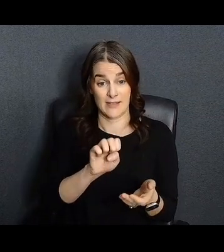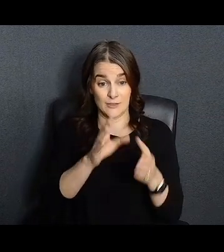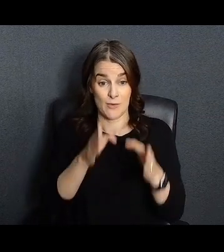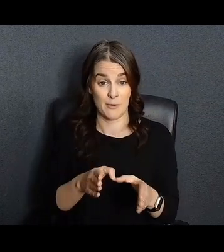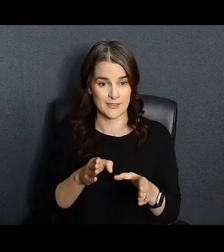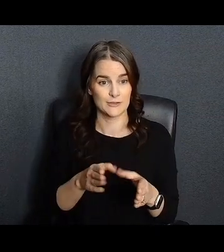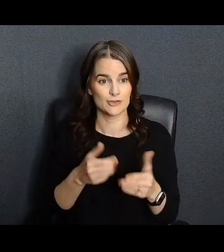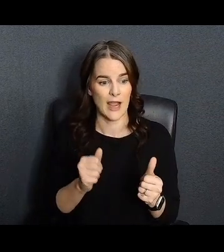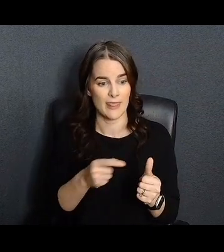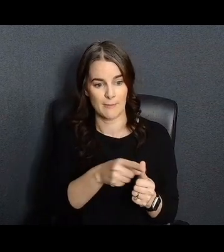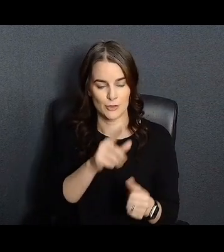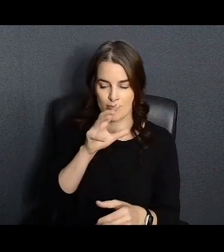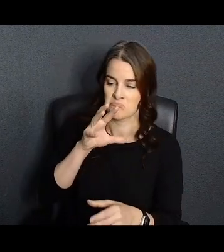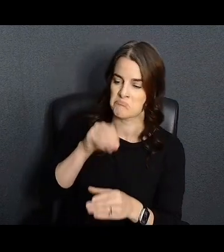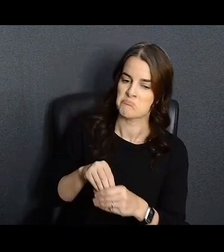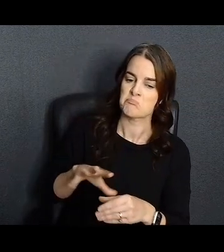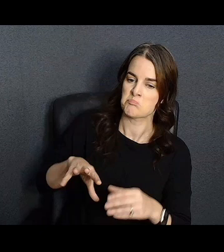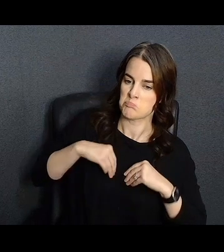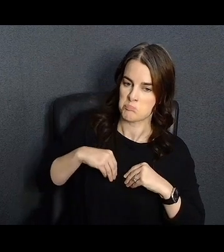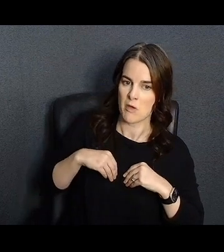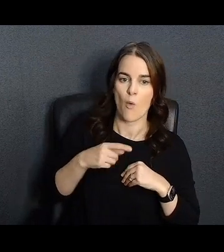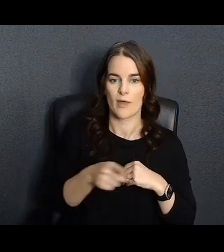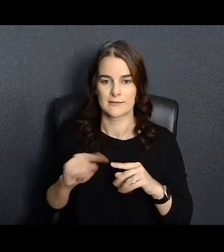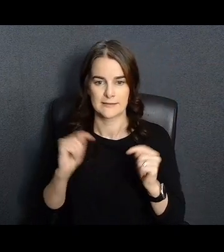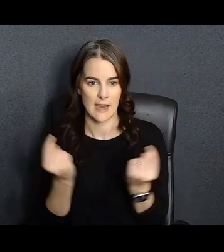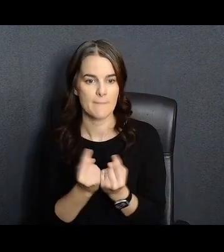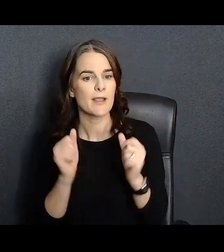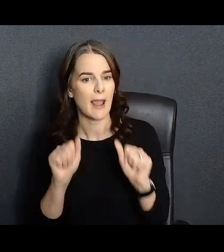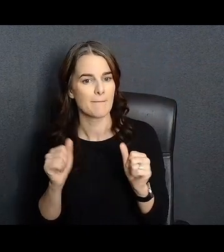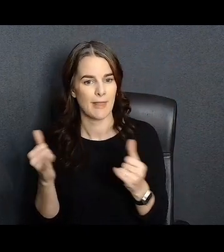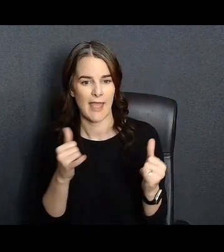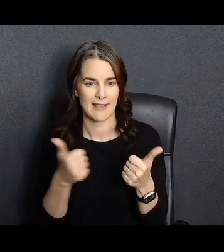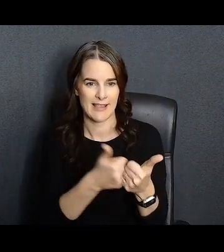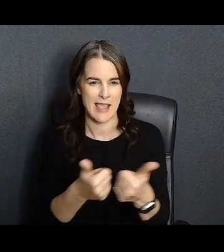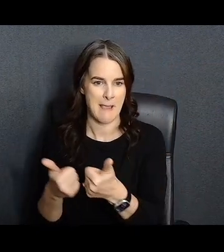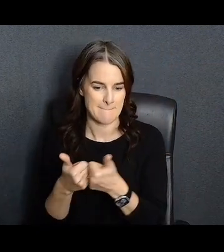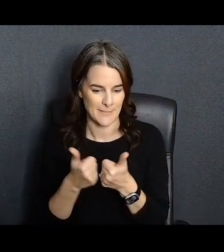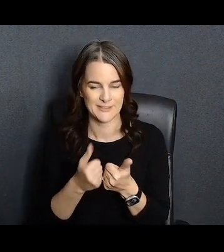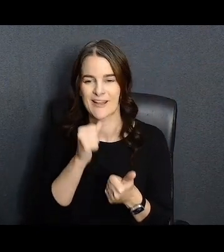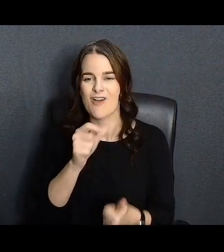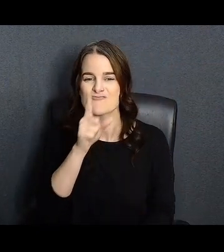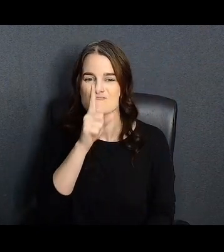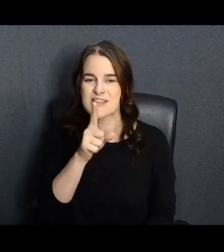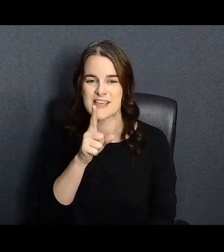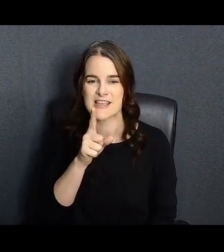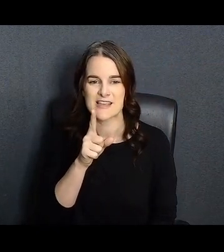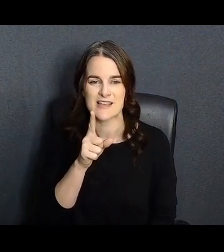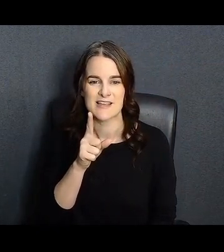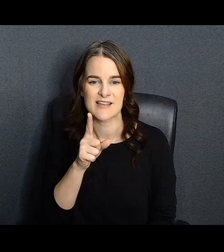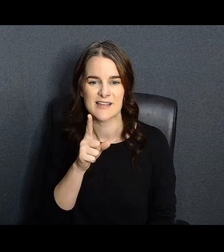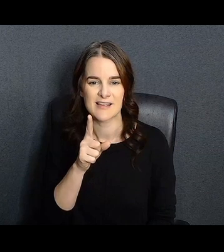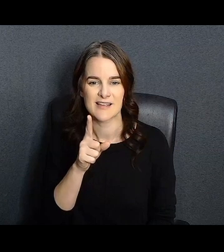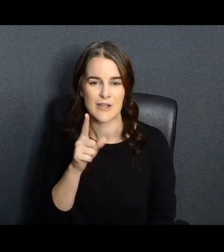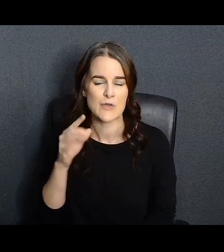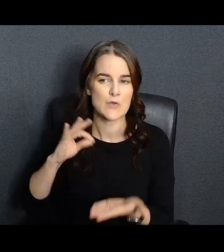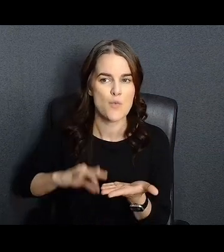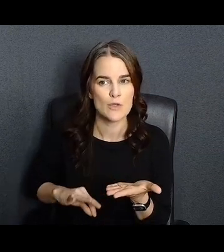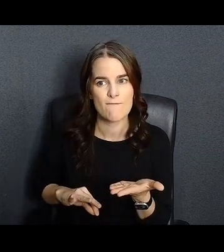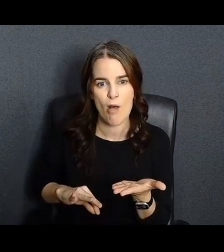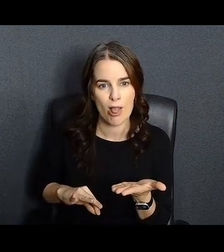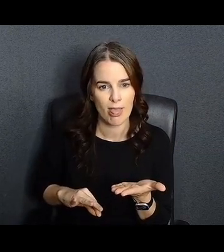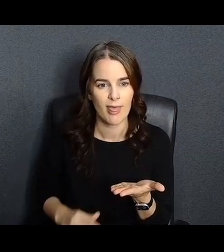you can play a game that is not necessarily ,